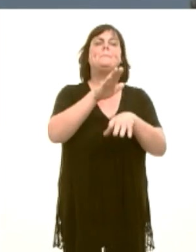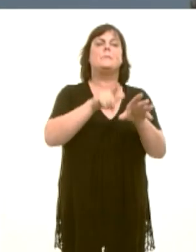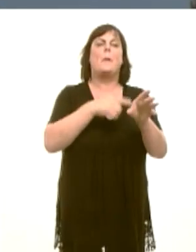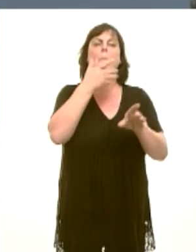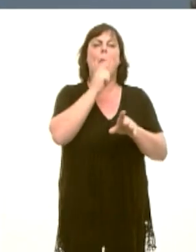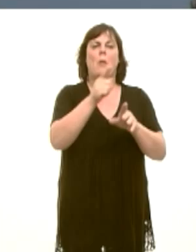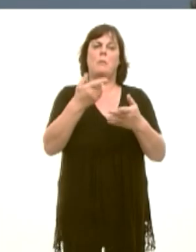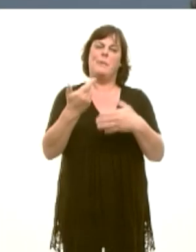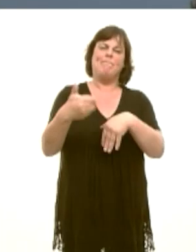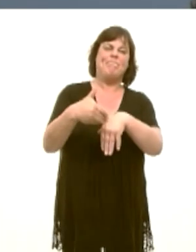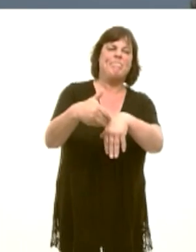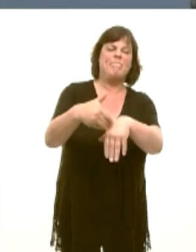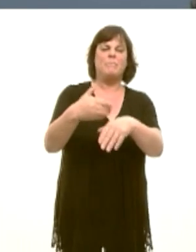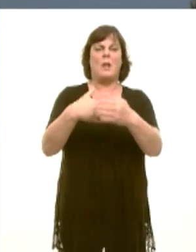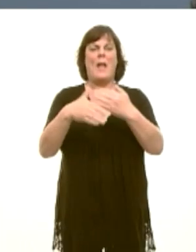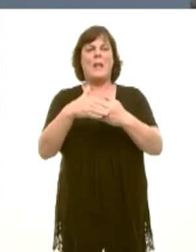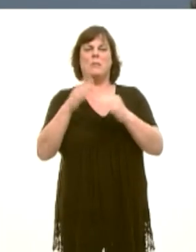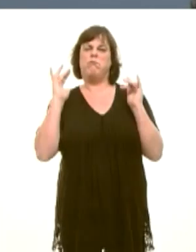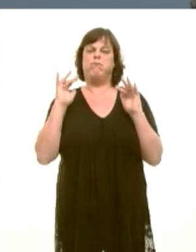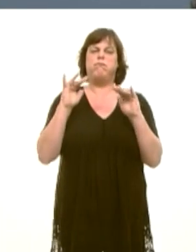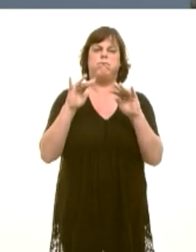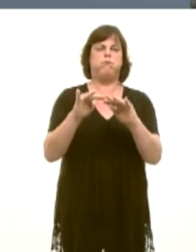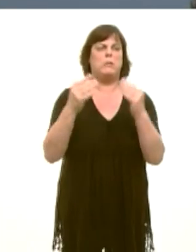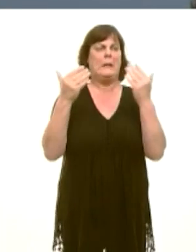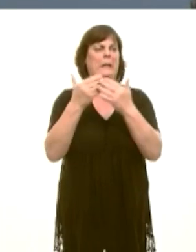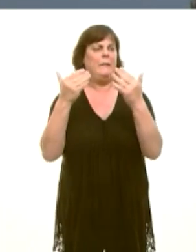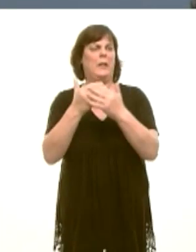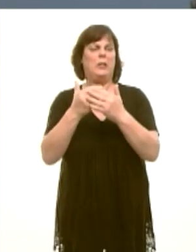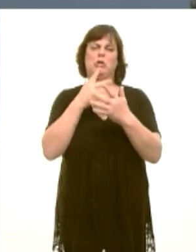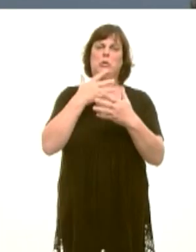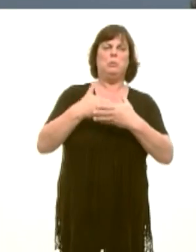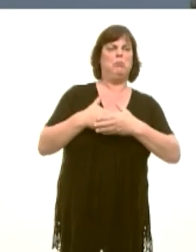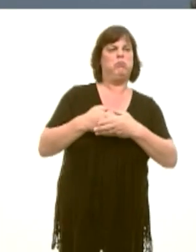during what might be seen as the early evening flashpoint. There is no other provision. However,